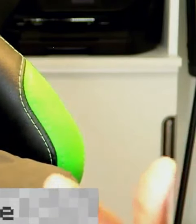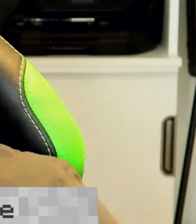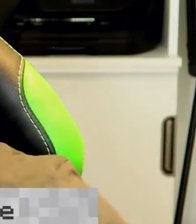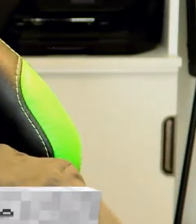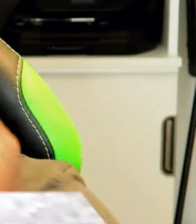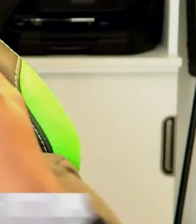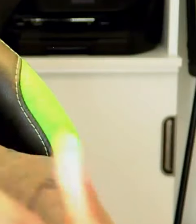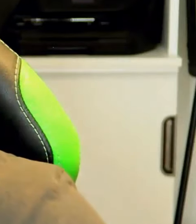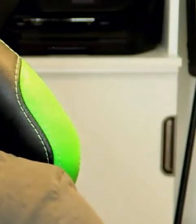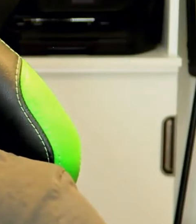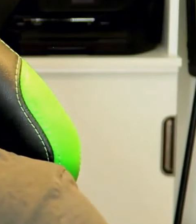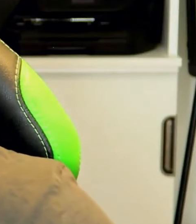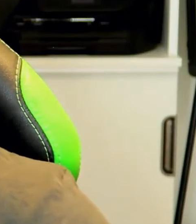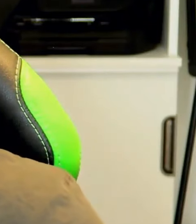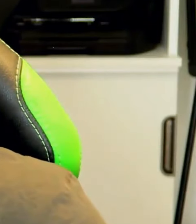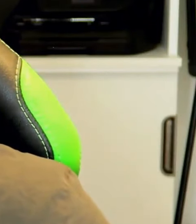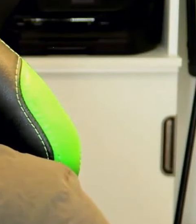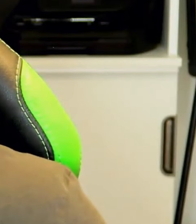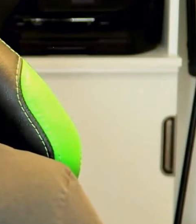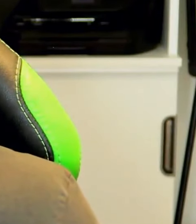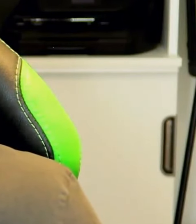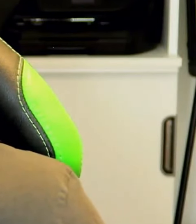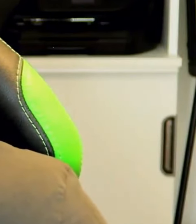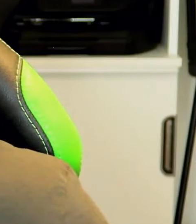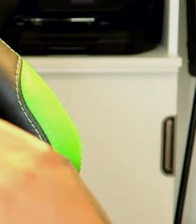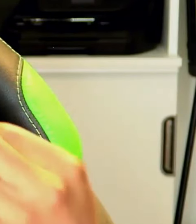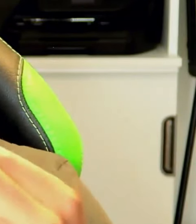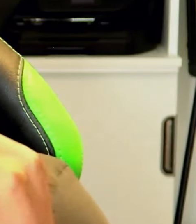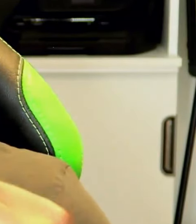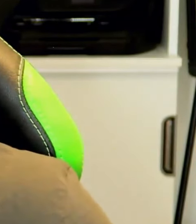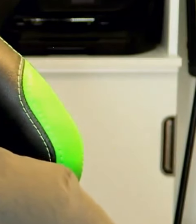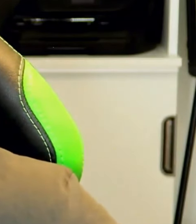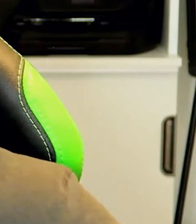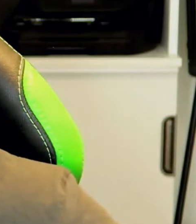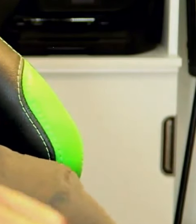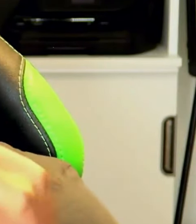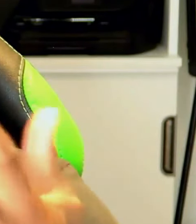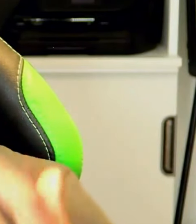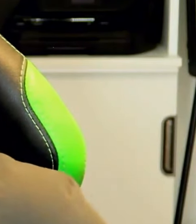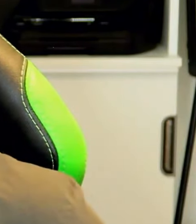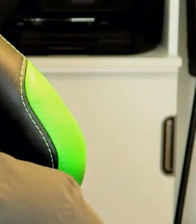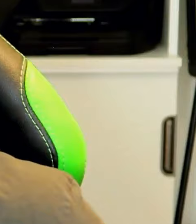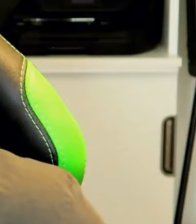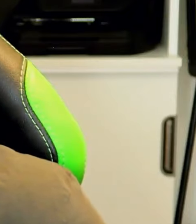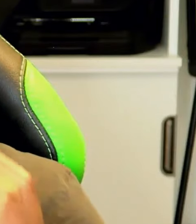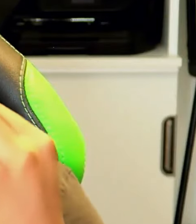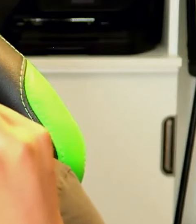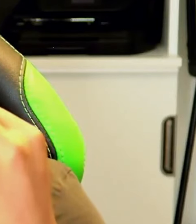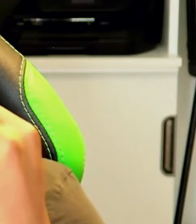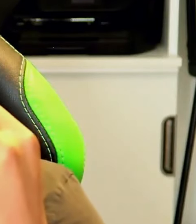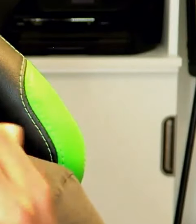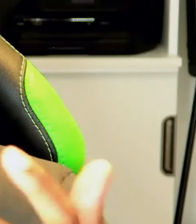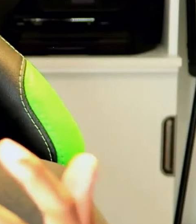TO VIEW THE LIST OF REBROADCASTERS. NOW THERE IS A VERY SPECIAL PERSON I WANT TO INTRODUCE YOU TO.